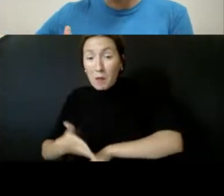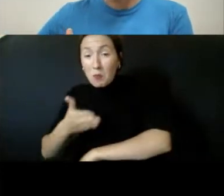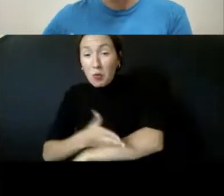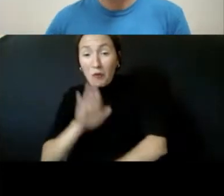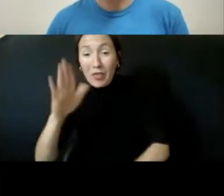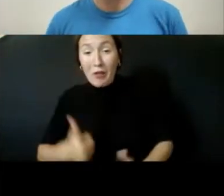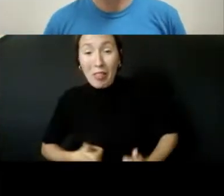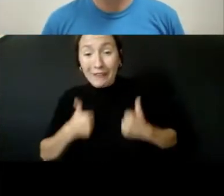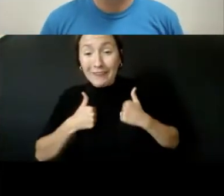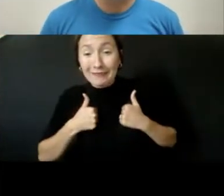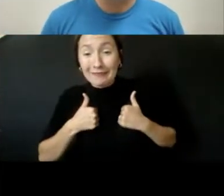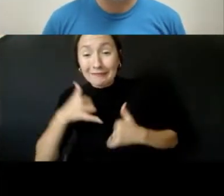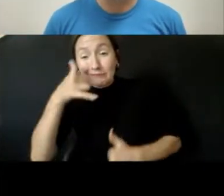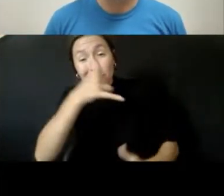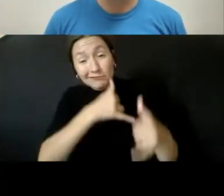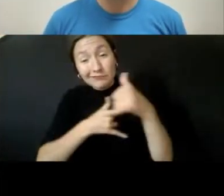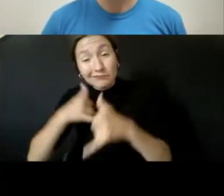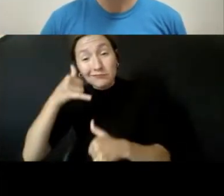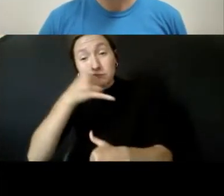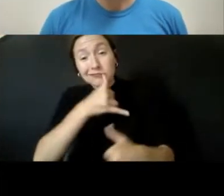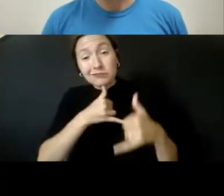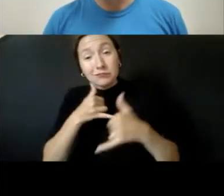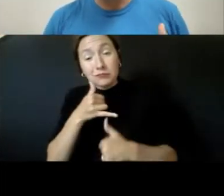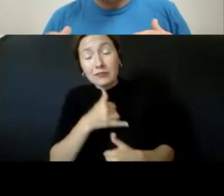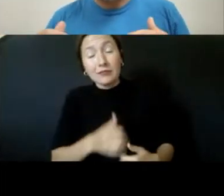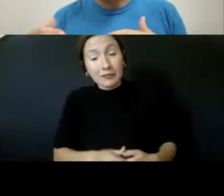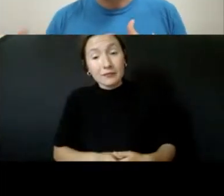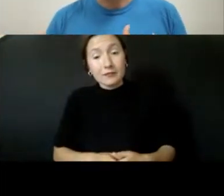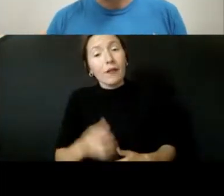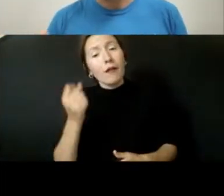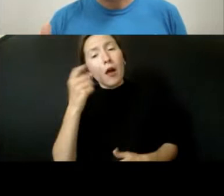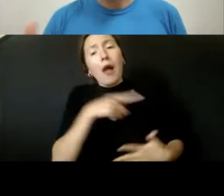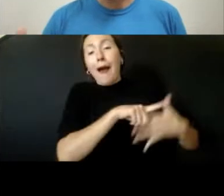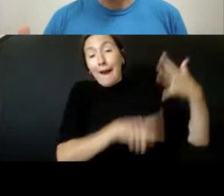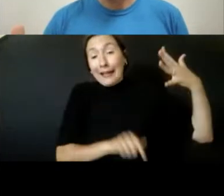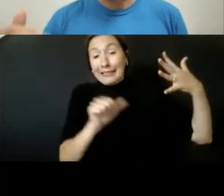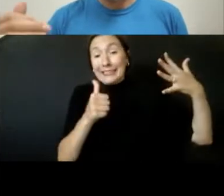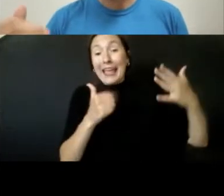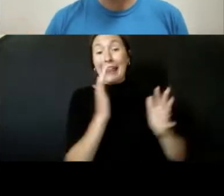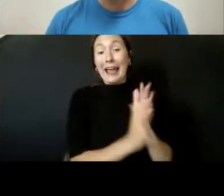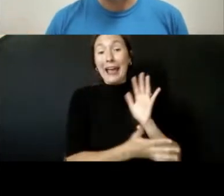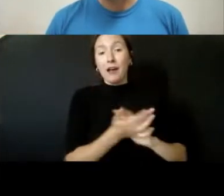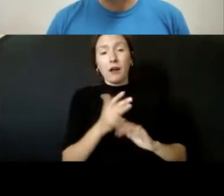improve over time so i want to be on the side of the last three quotes rather than the first